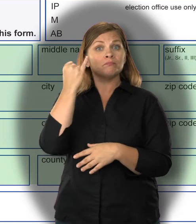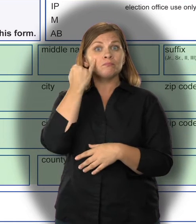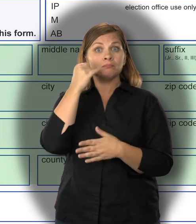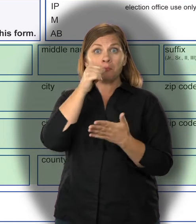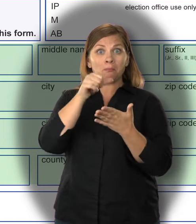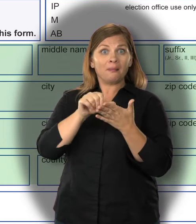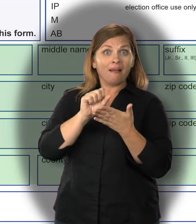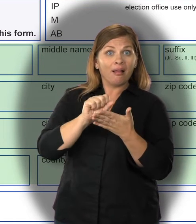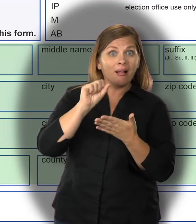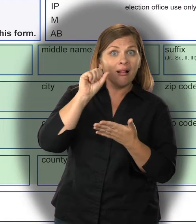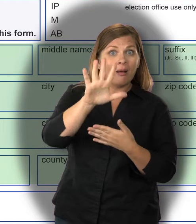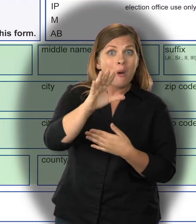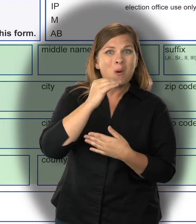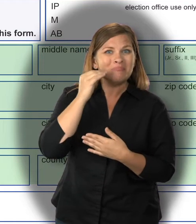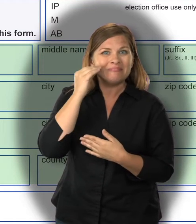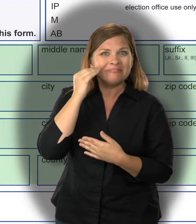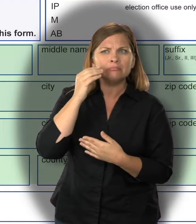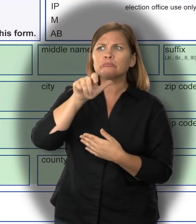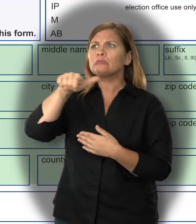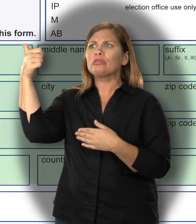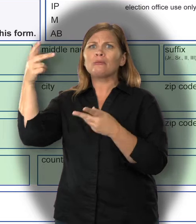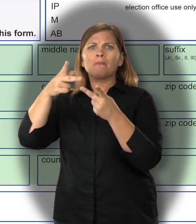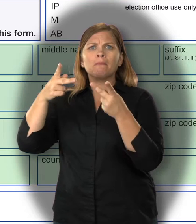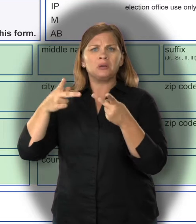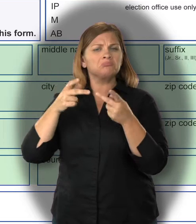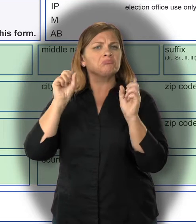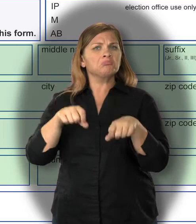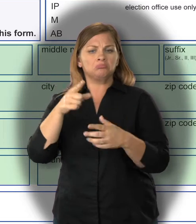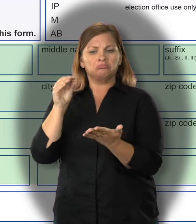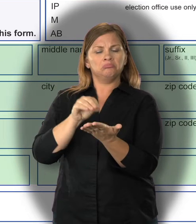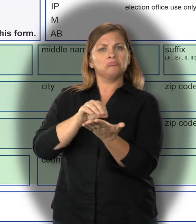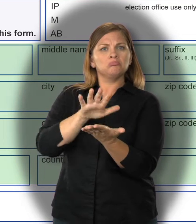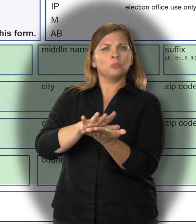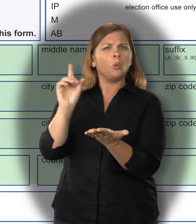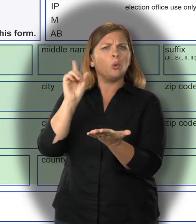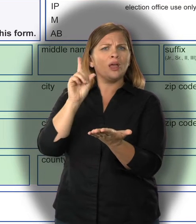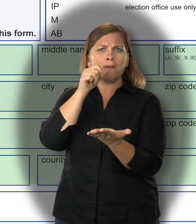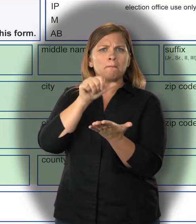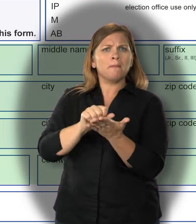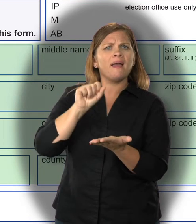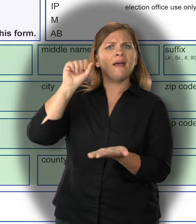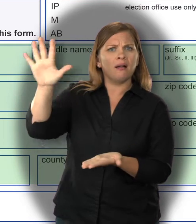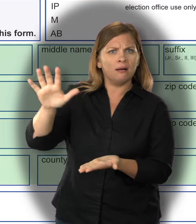your mailing address, if you can't get mail delivered to your home